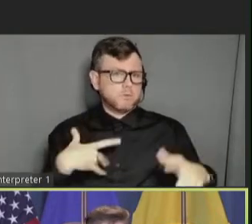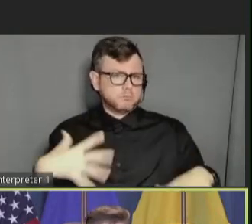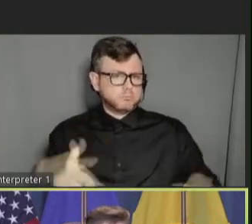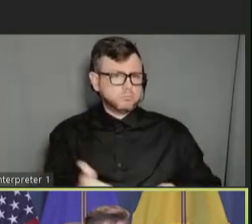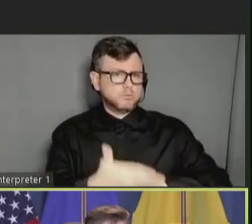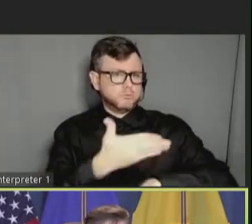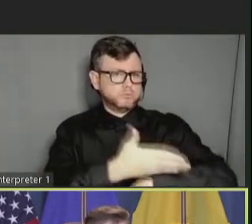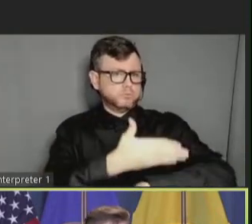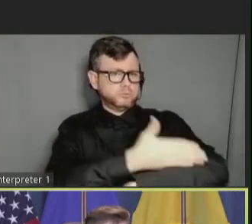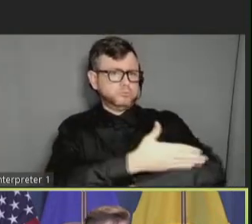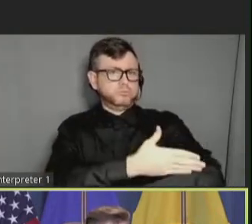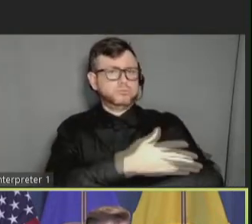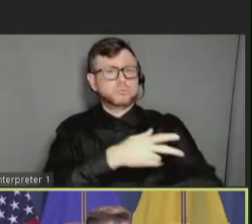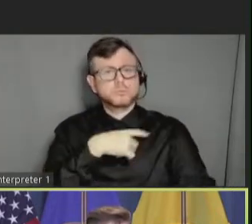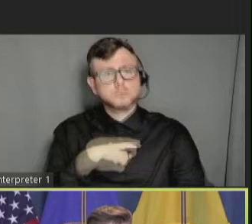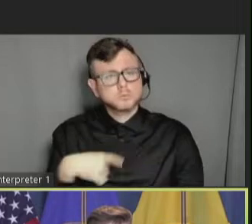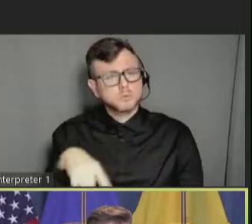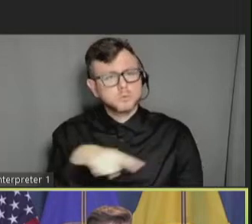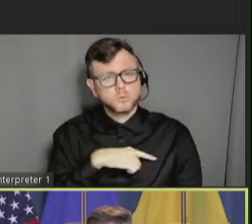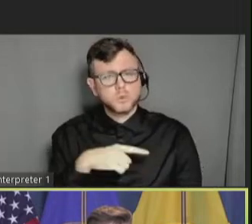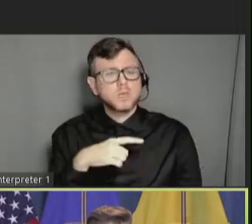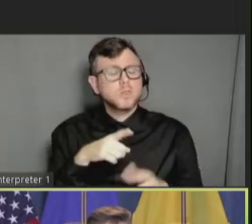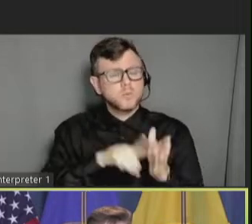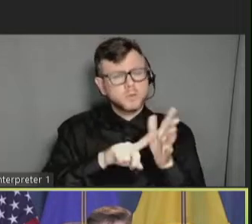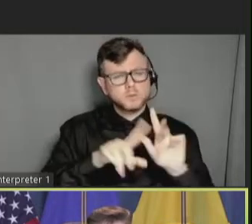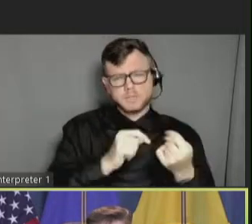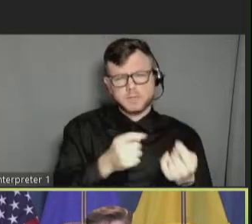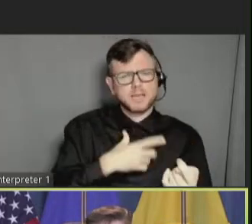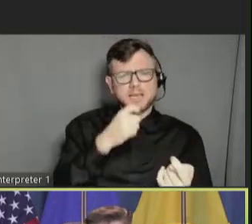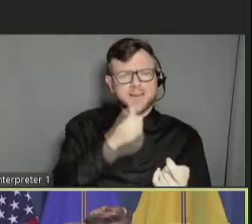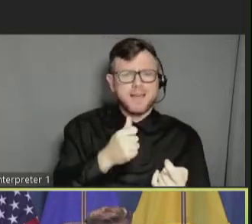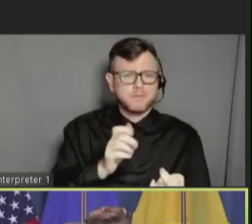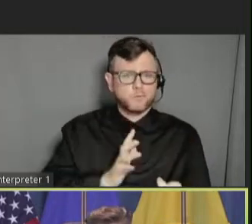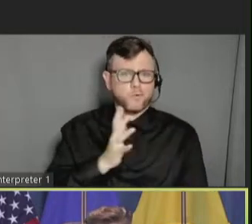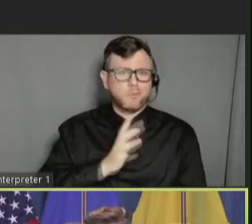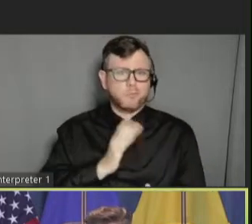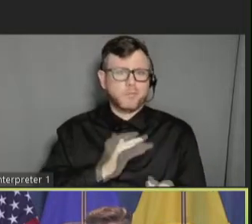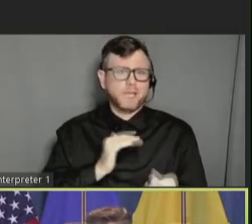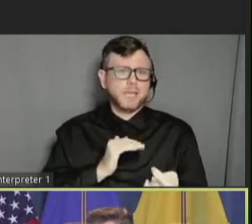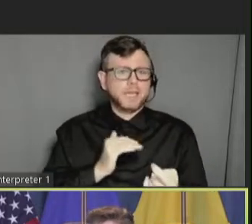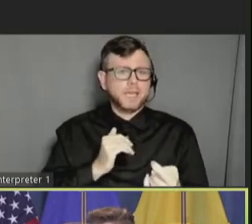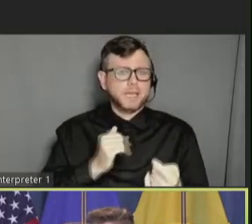decided not to formally rank countries. But instead, countries are grouped according to